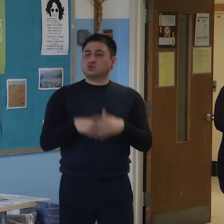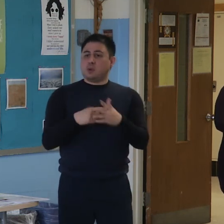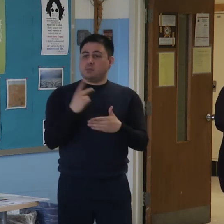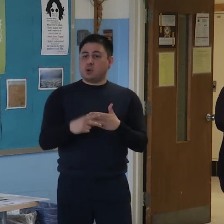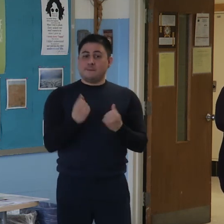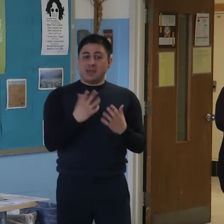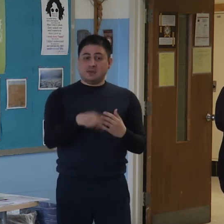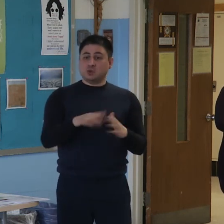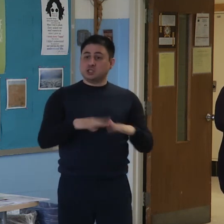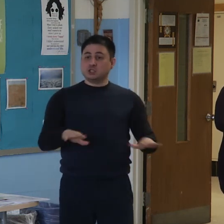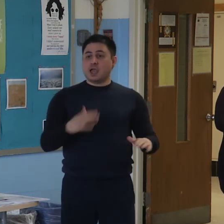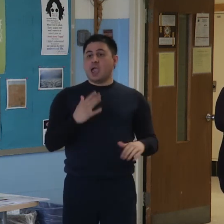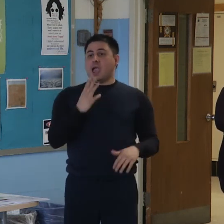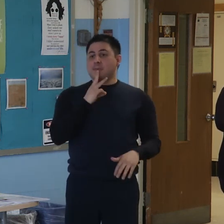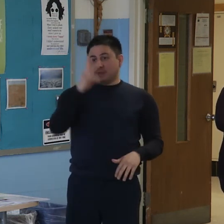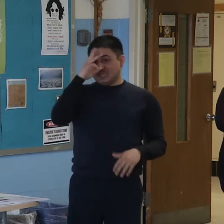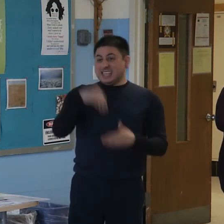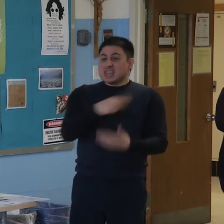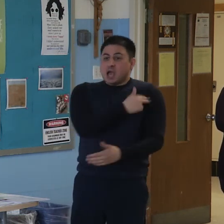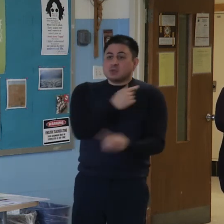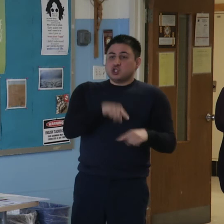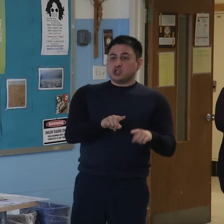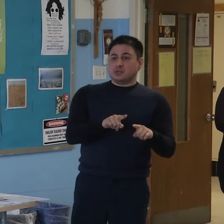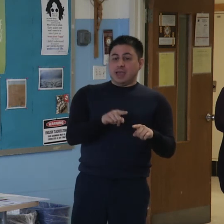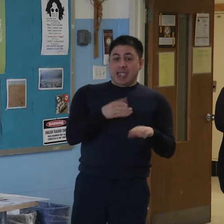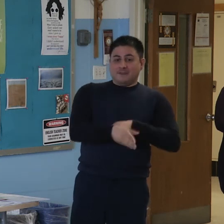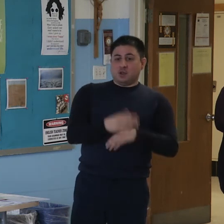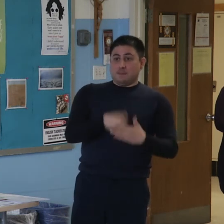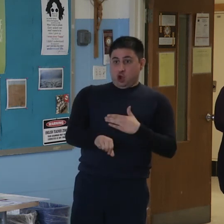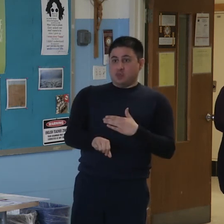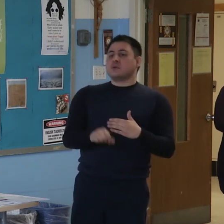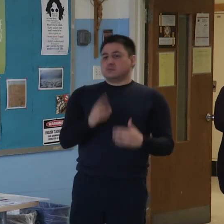children had been baptized in the hospital at birth, so there have been no